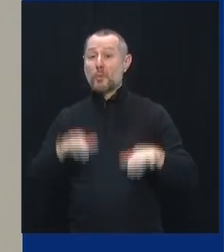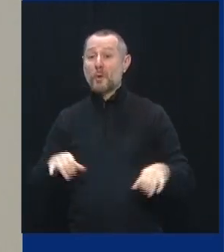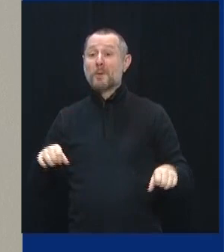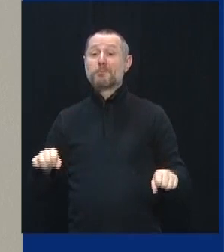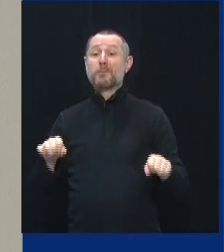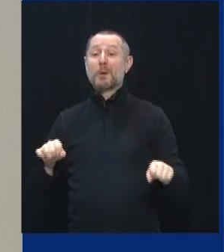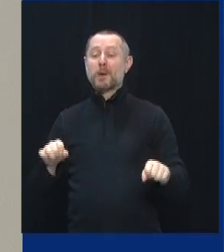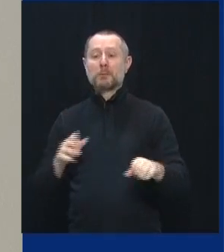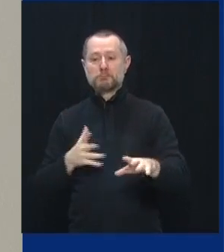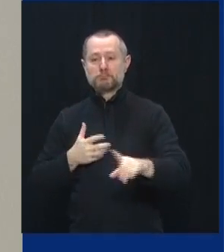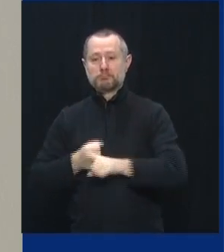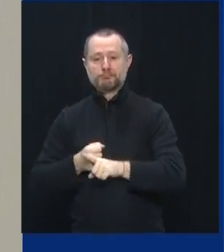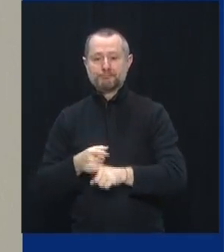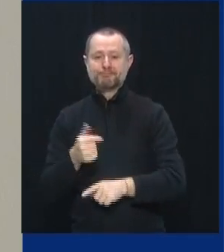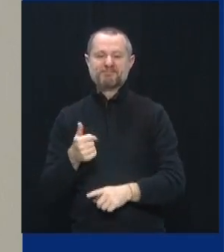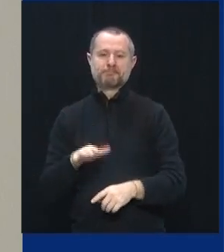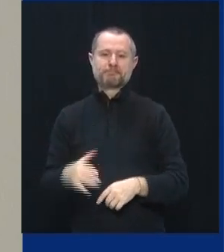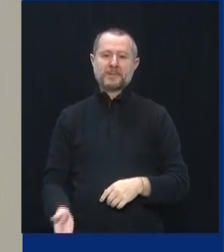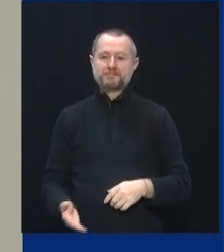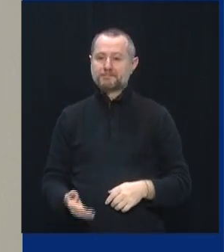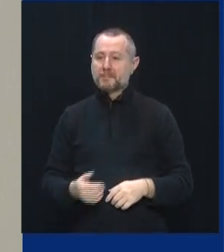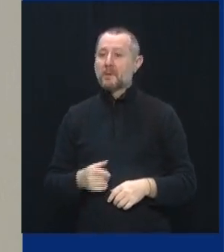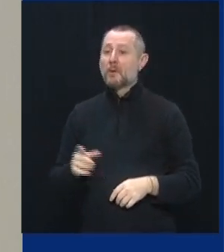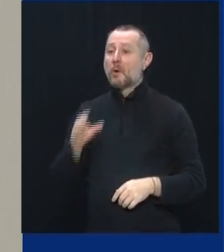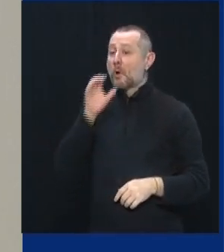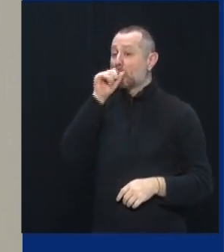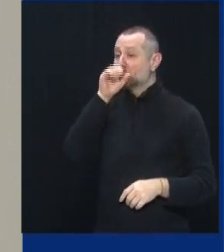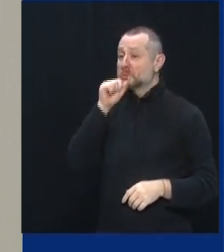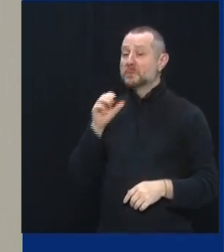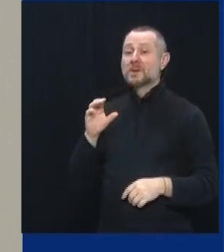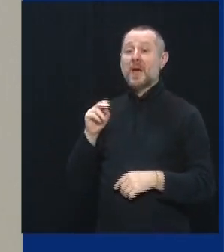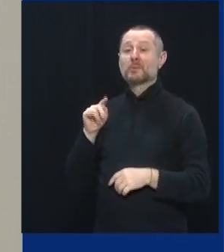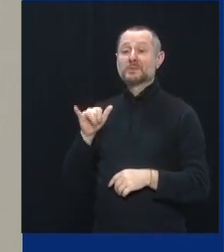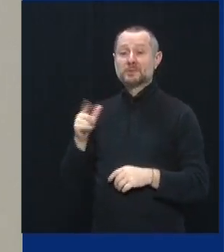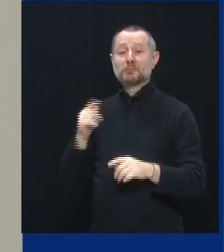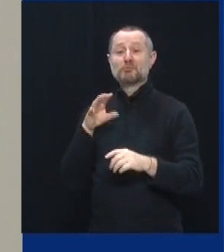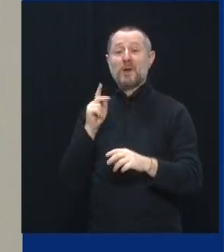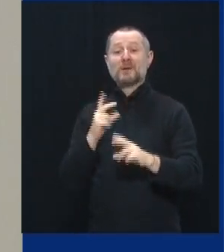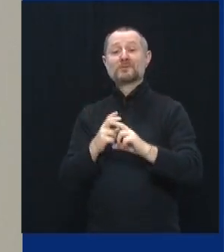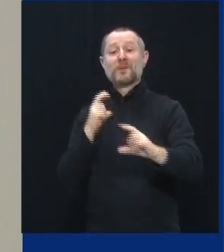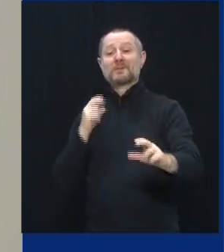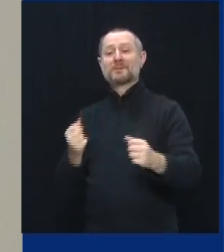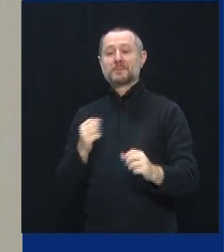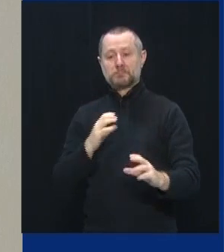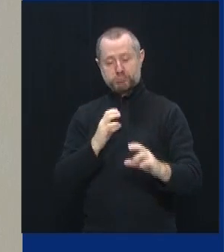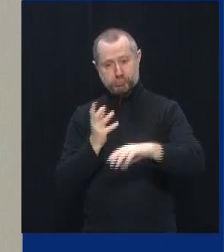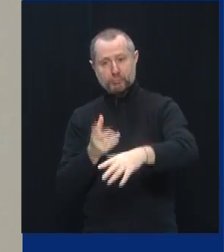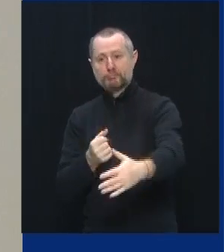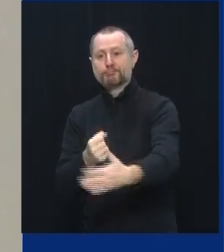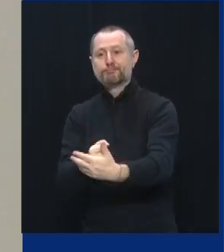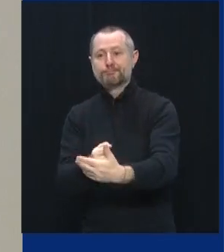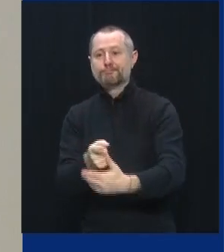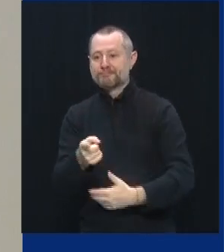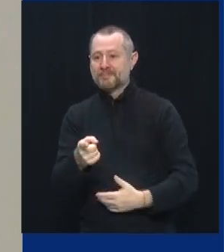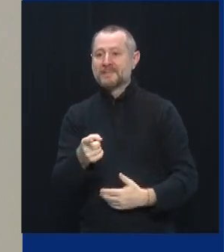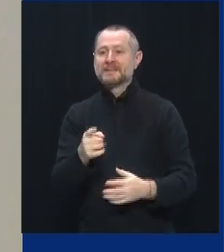STATE, INCLUDING A FATAL SNOWMOBILE ACCIDENT IN ORANGE COUNTY, A DEPARTMENT OF TRANSPORTATION TRUCK WAS INVOLVED IN AN ACCIDENT WITH